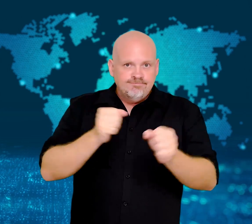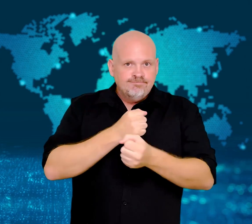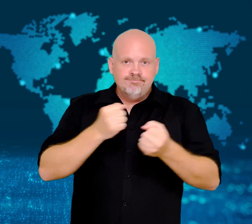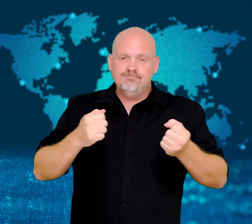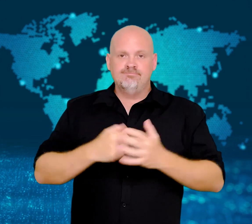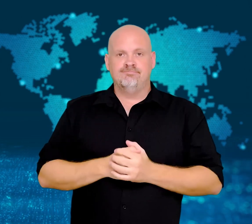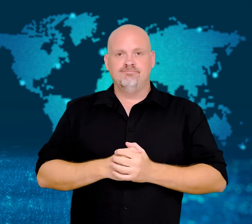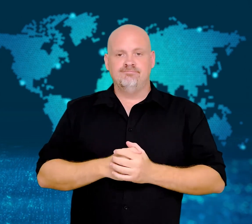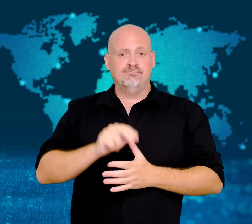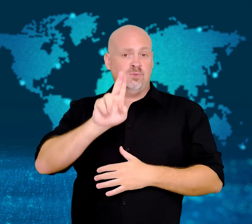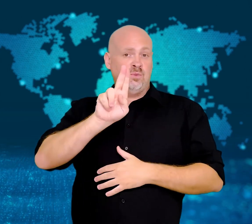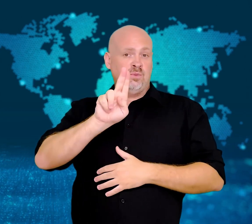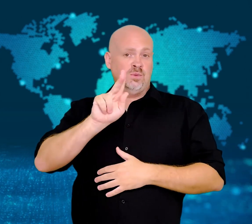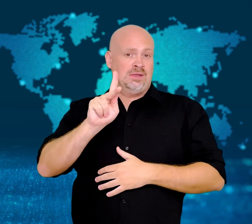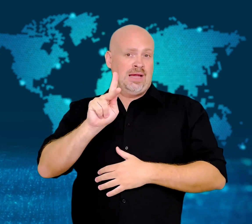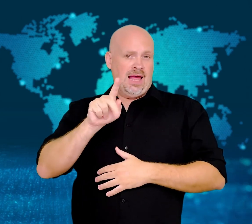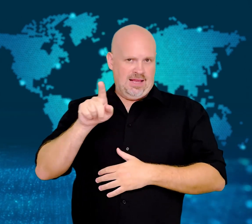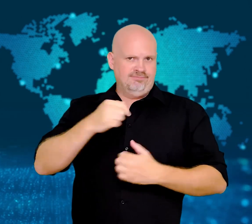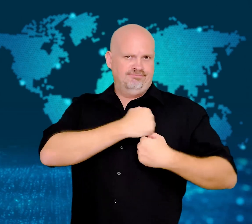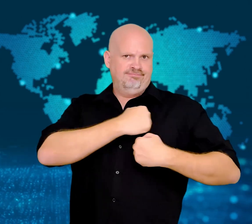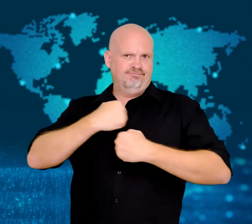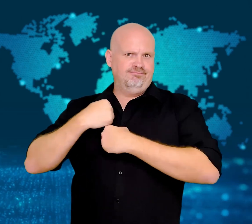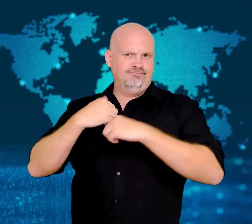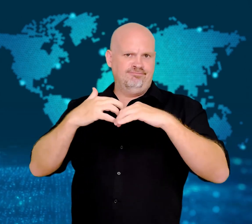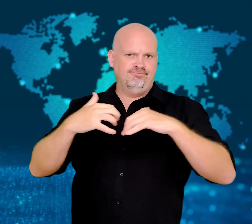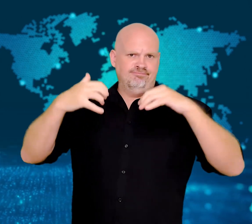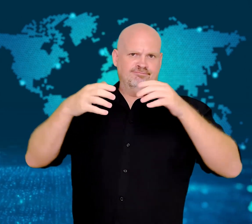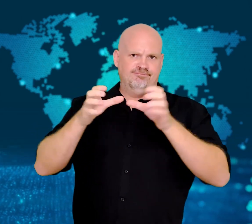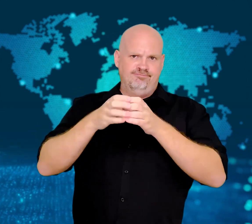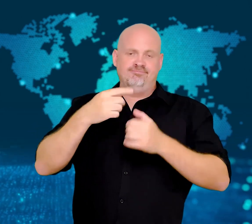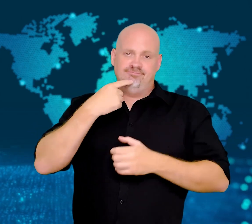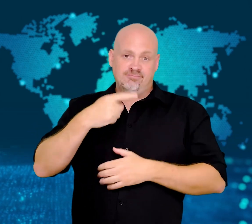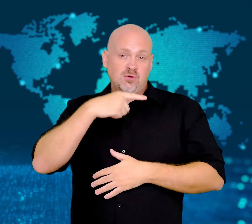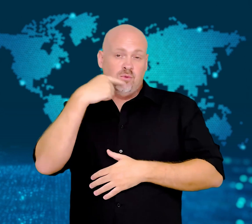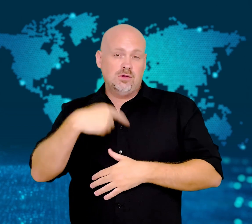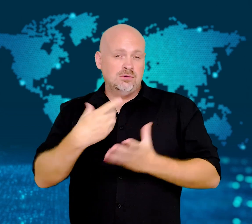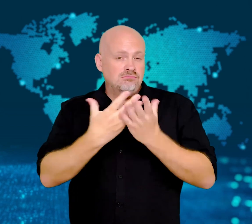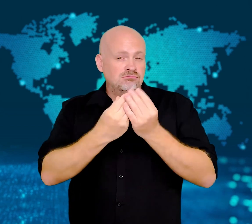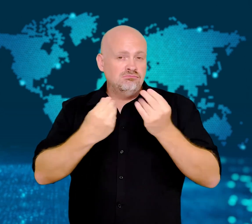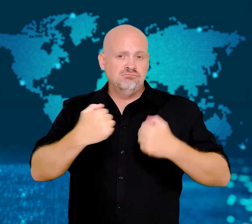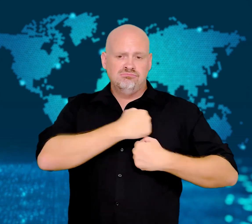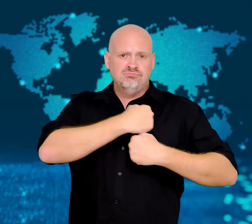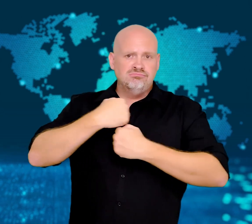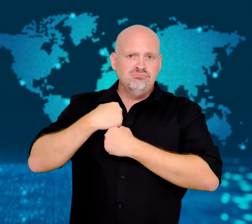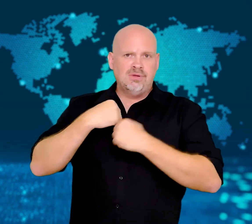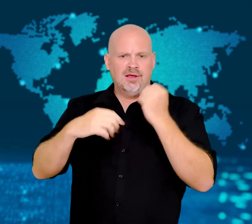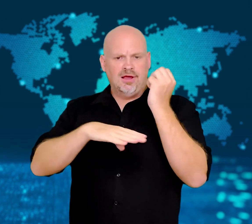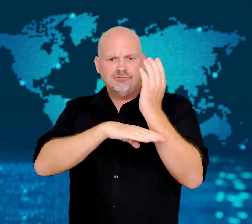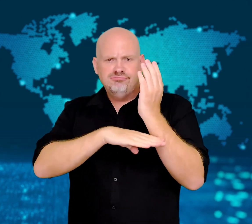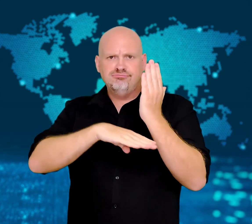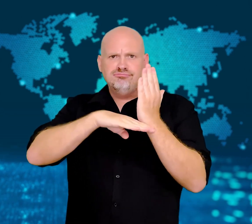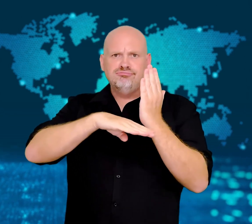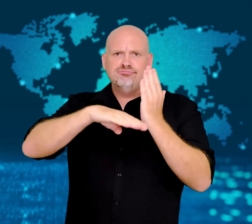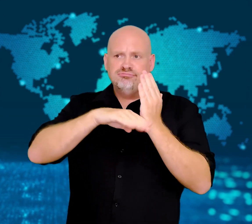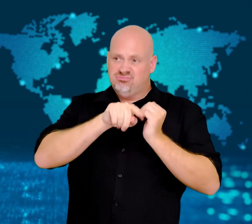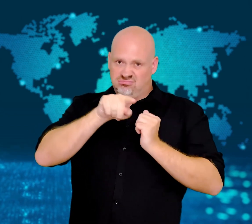The UK Ministry of Defence reports Russia has lost